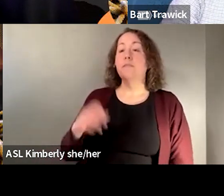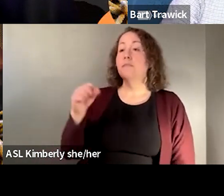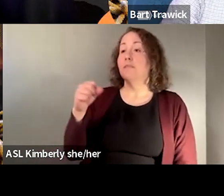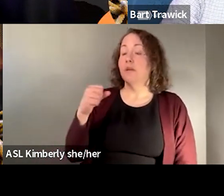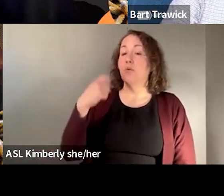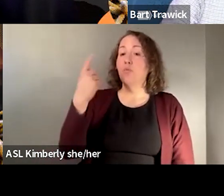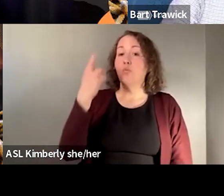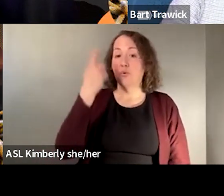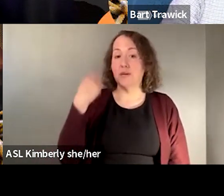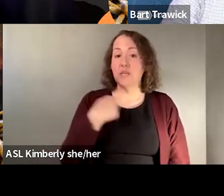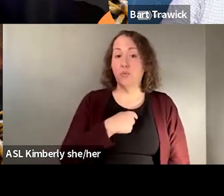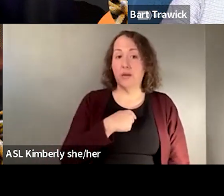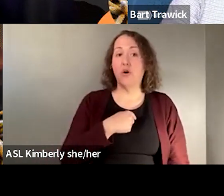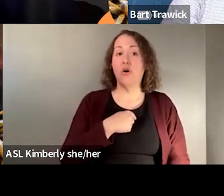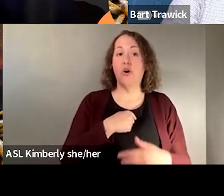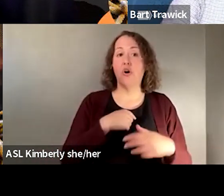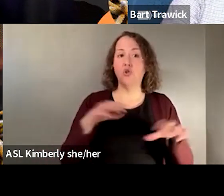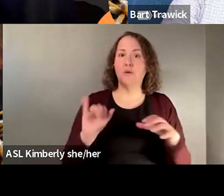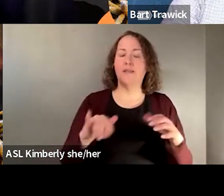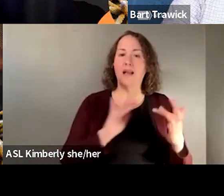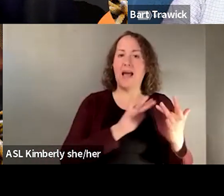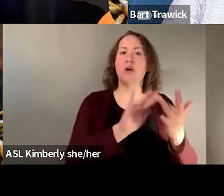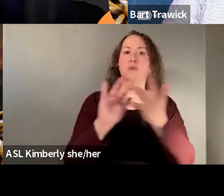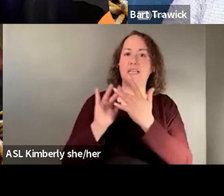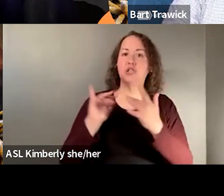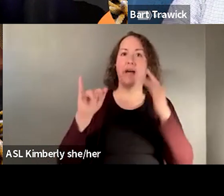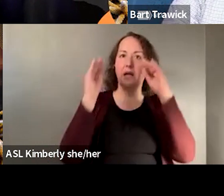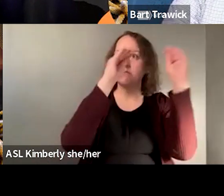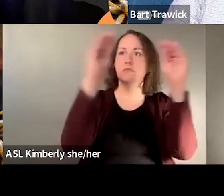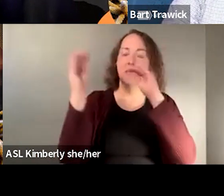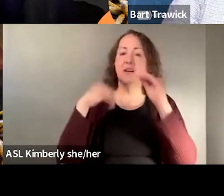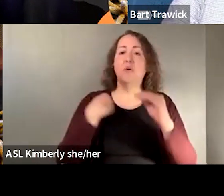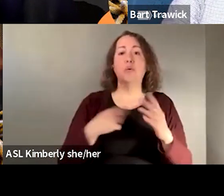with SciENcv is because we really want to encourage more use of it